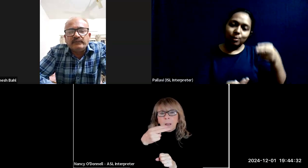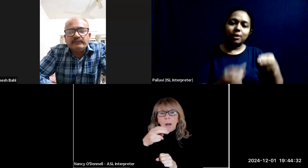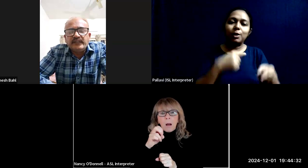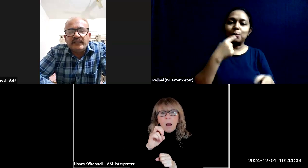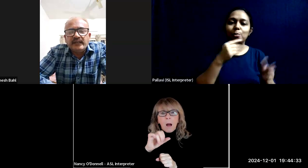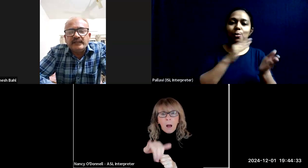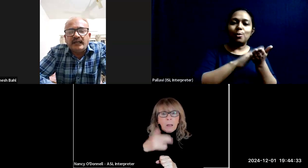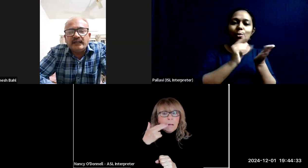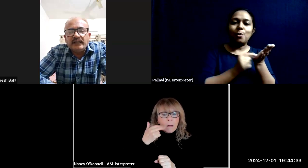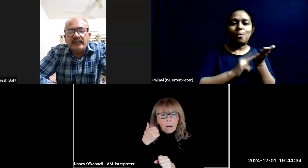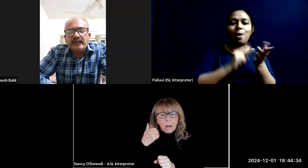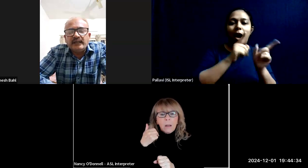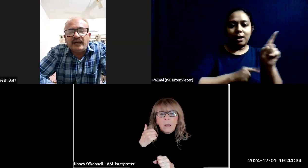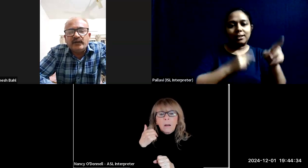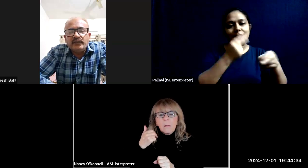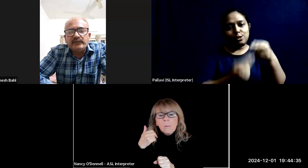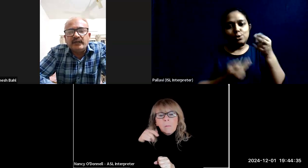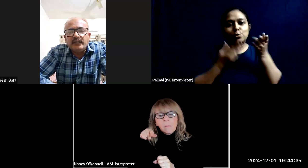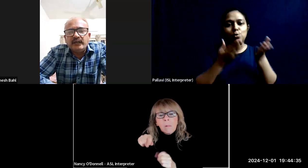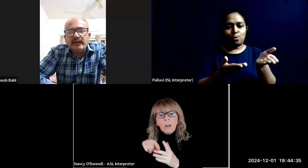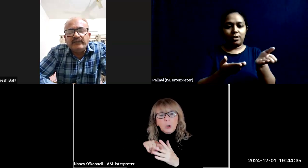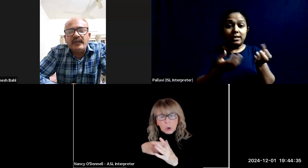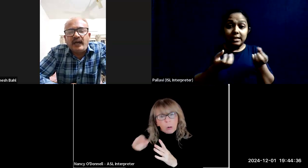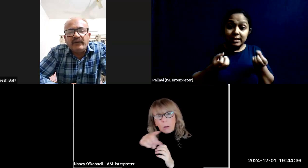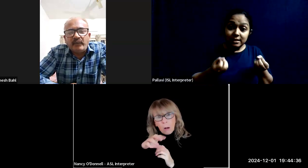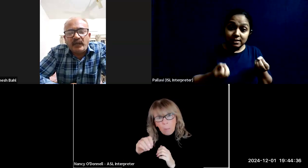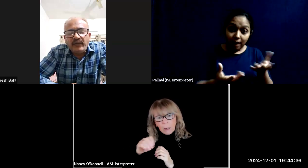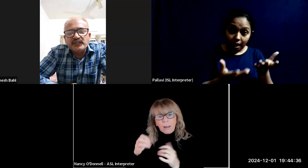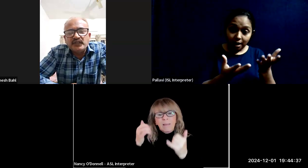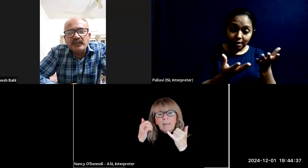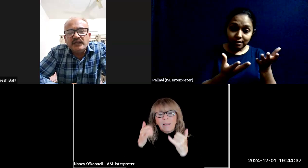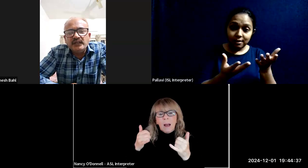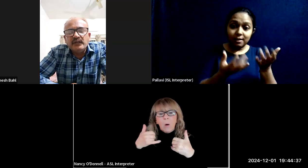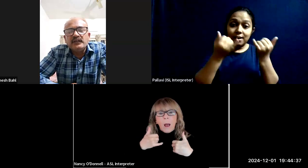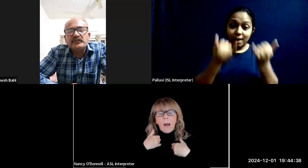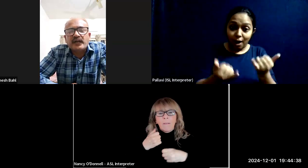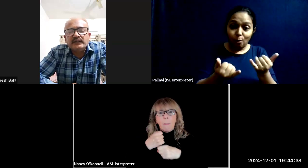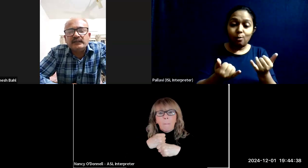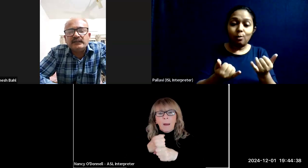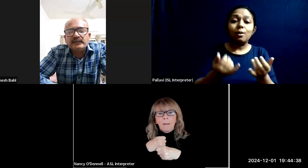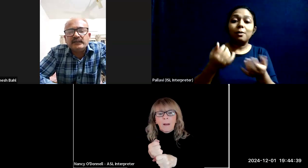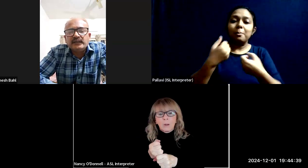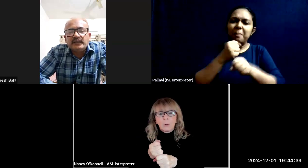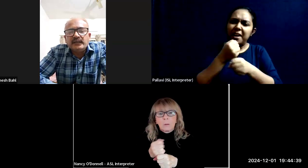From there he started and now we have a manufacturing unit in Gujarat, Ahmedabad.